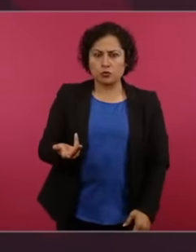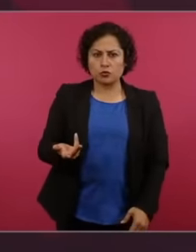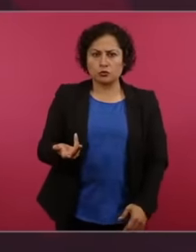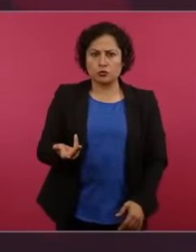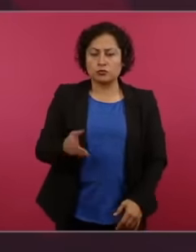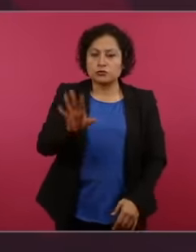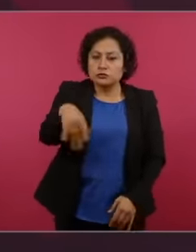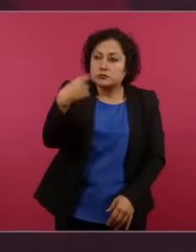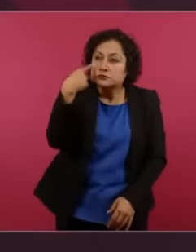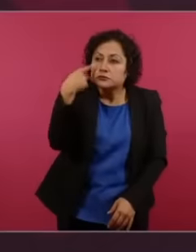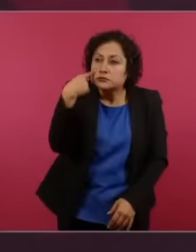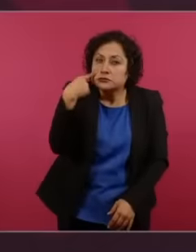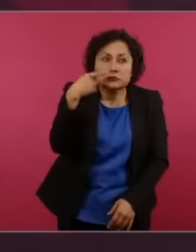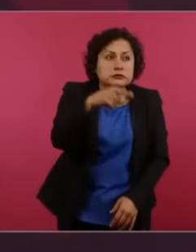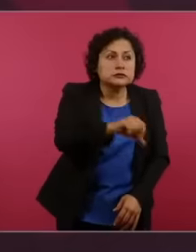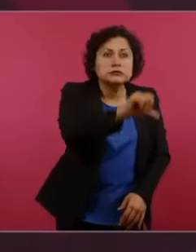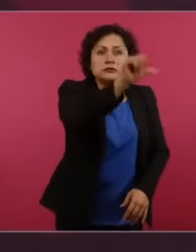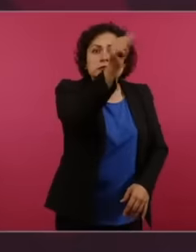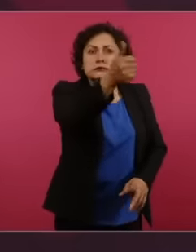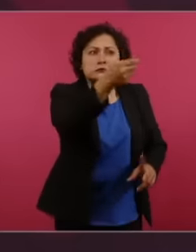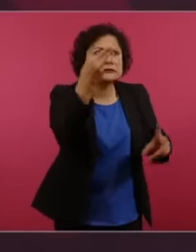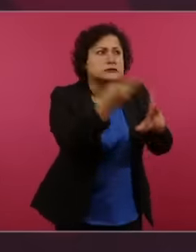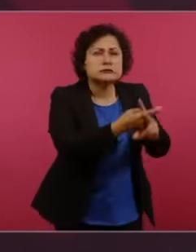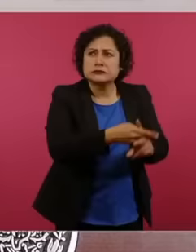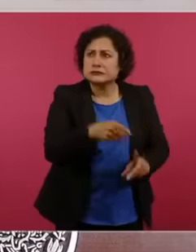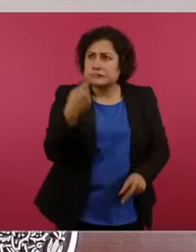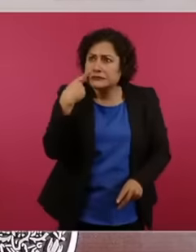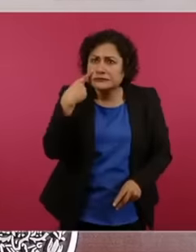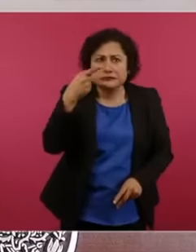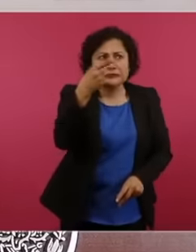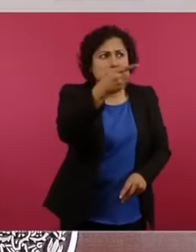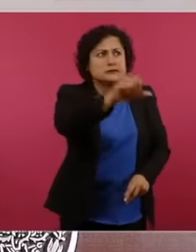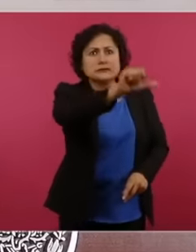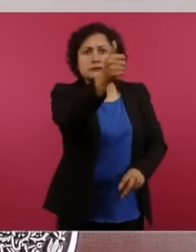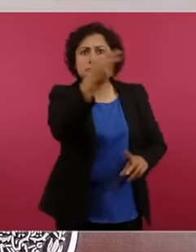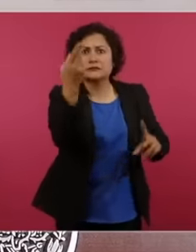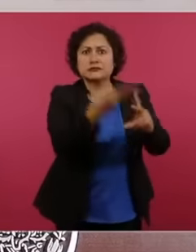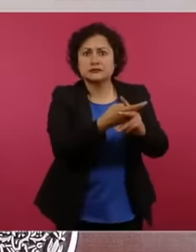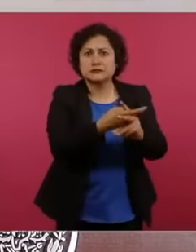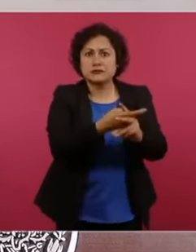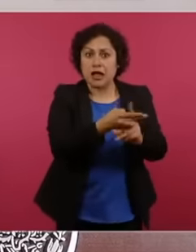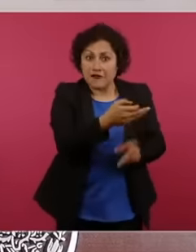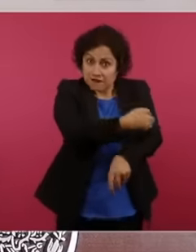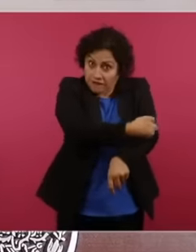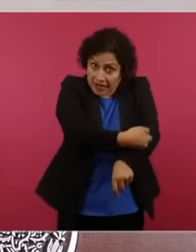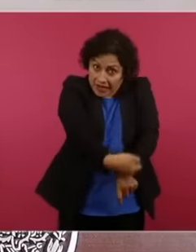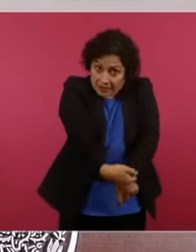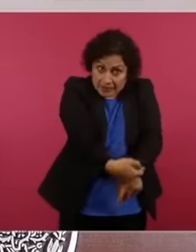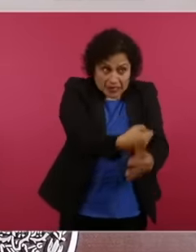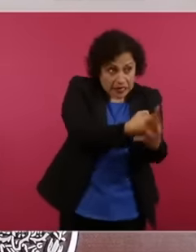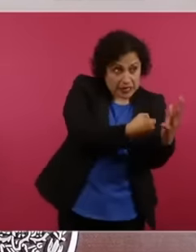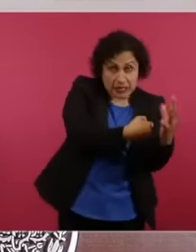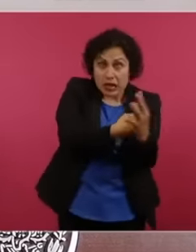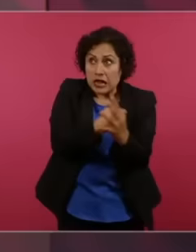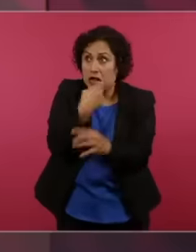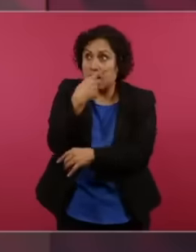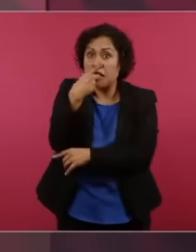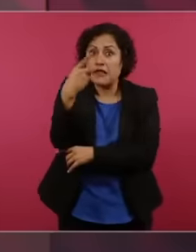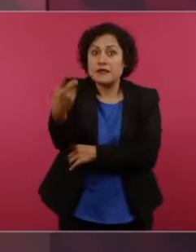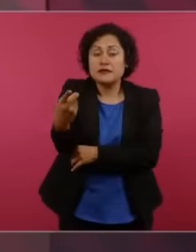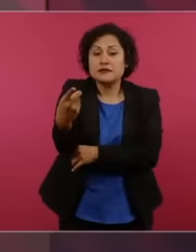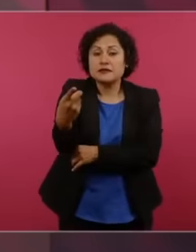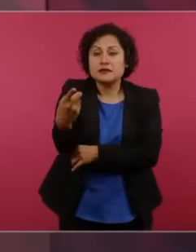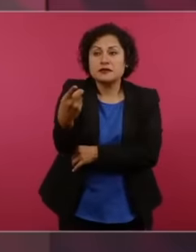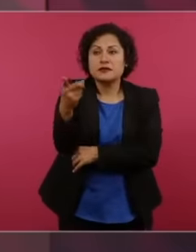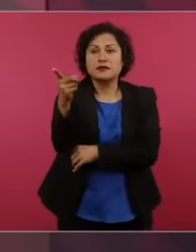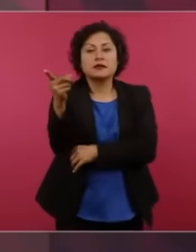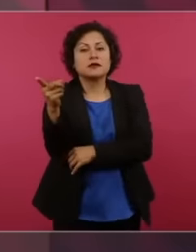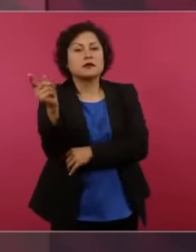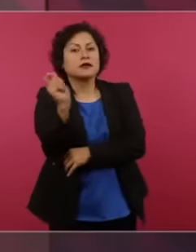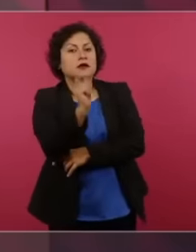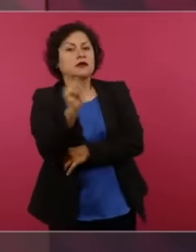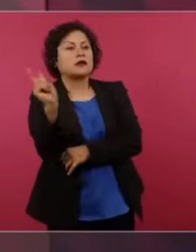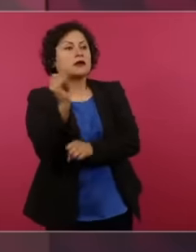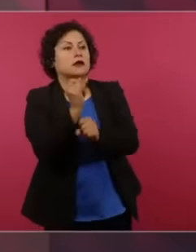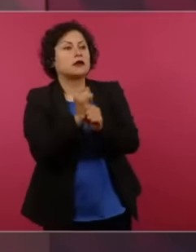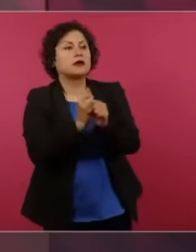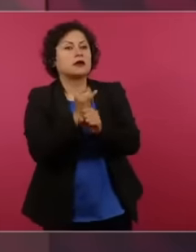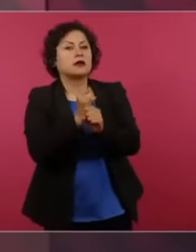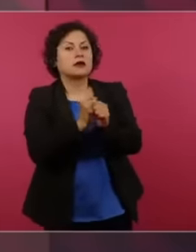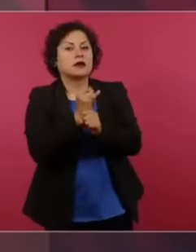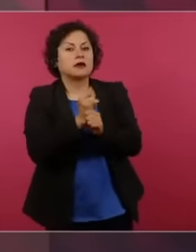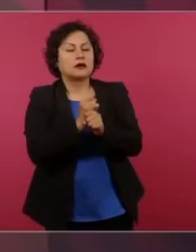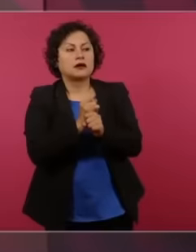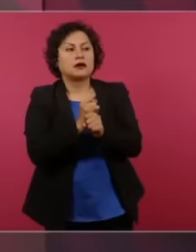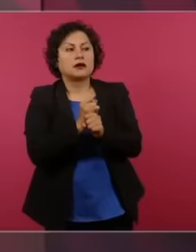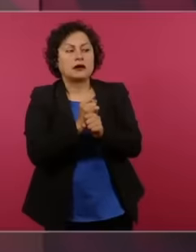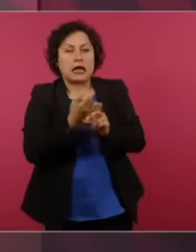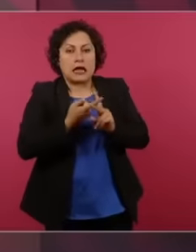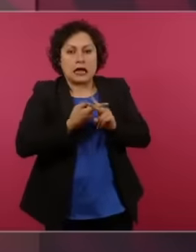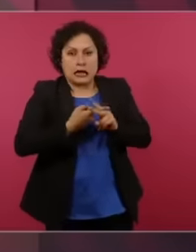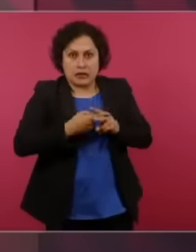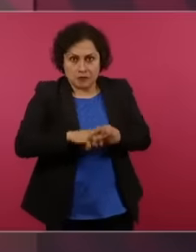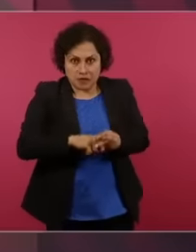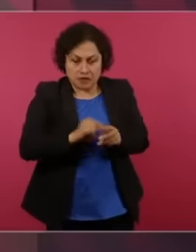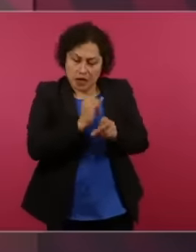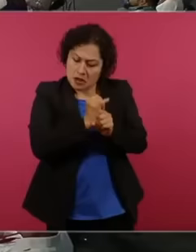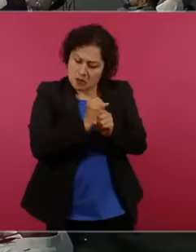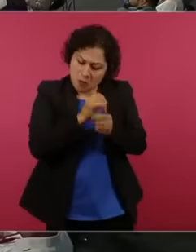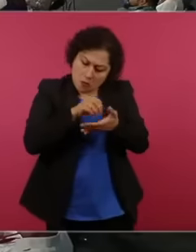not suicide and it appears in The minutes and the expert report talk about it from the beginning